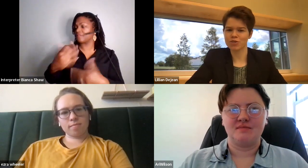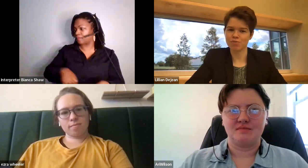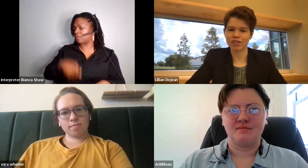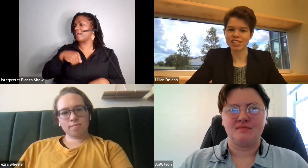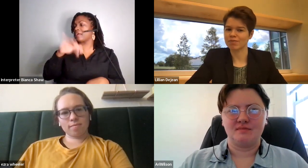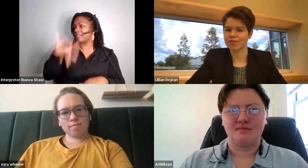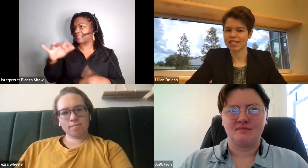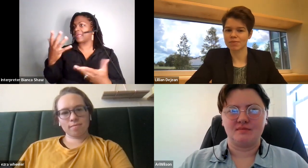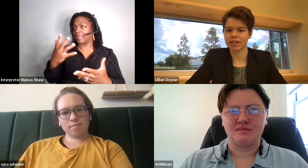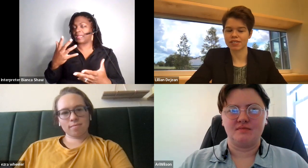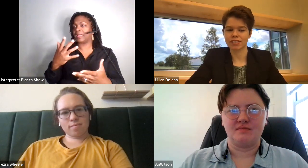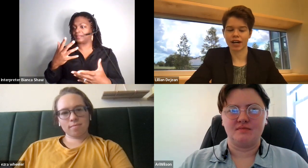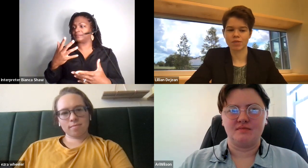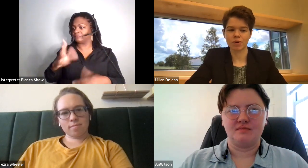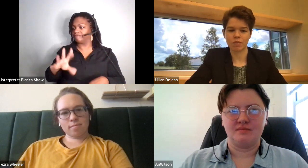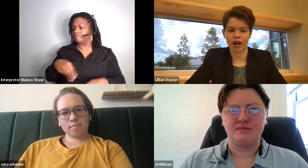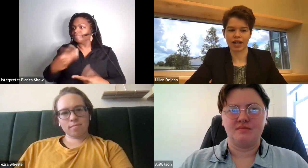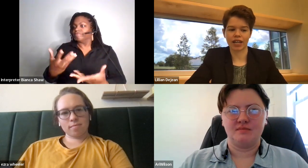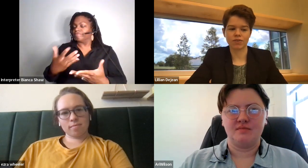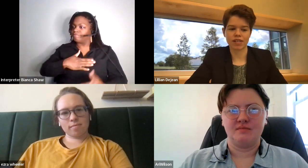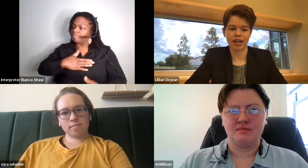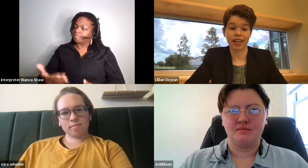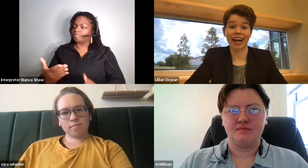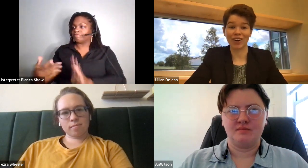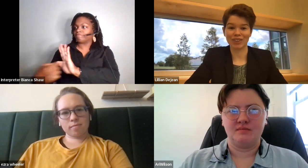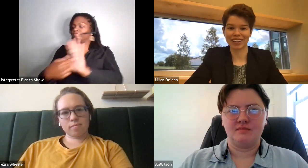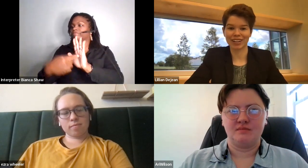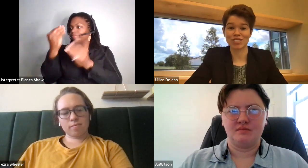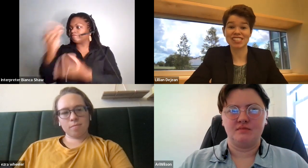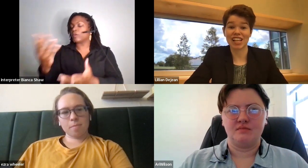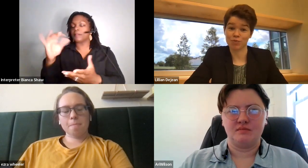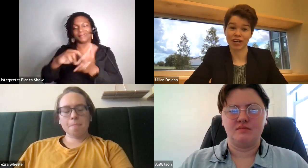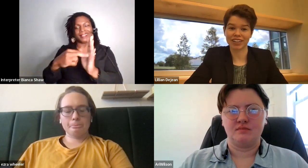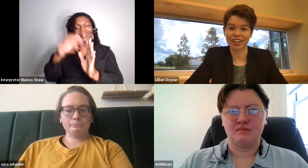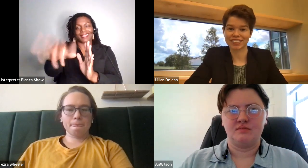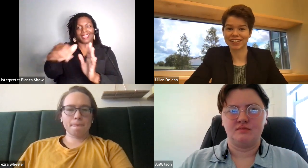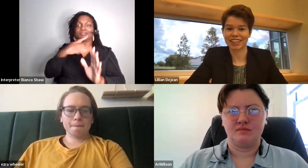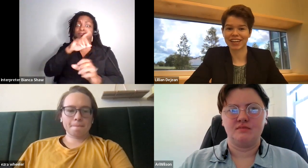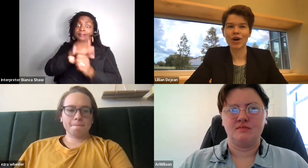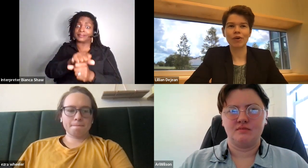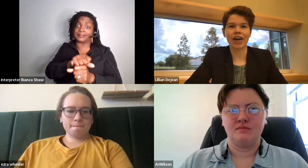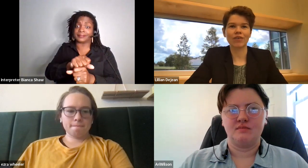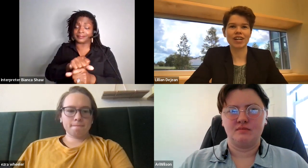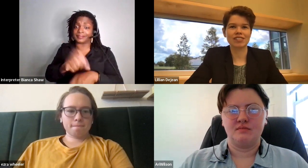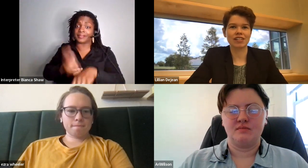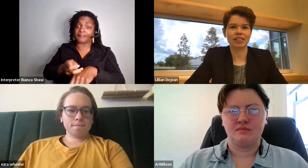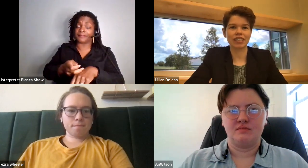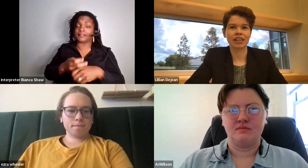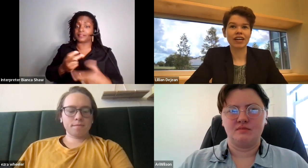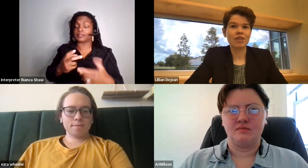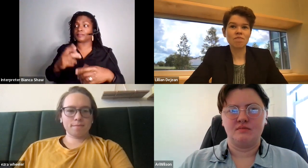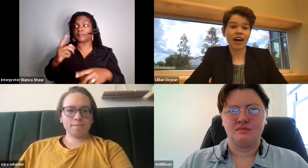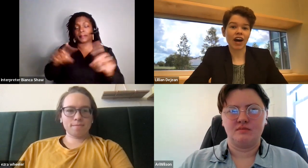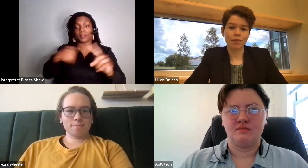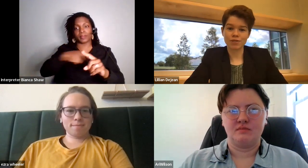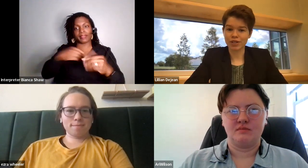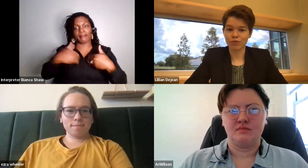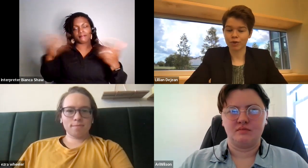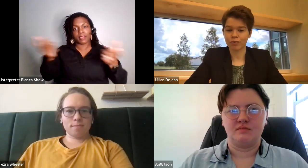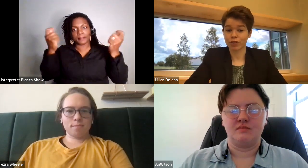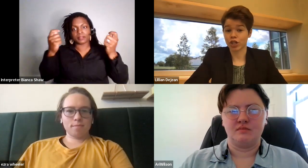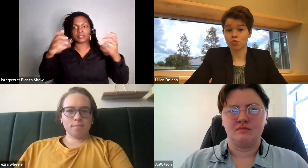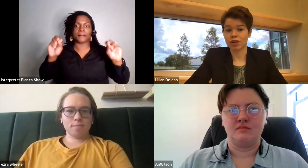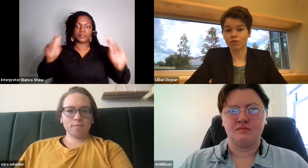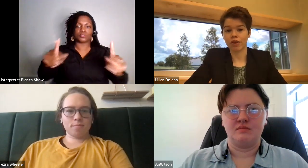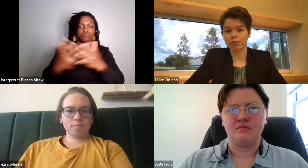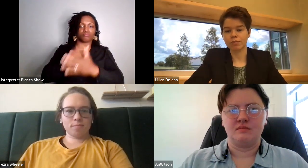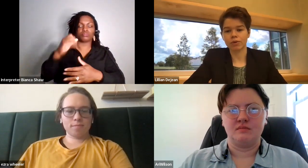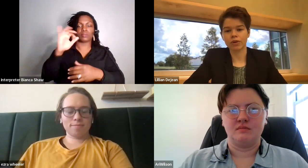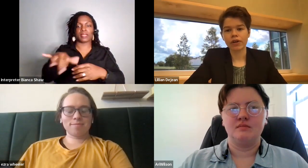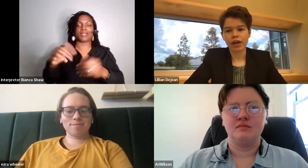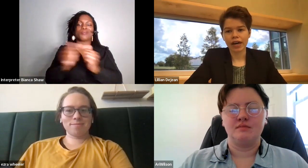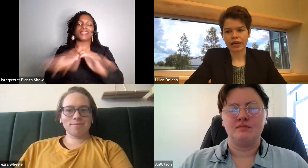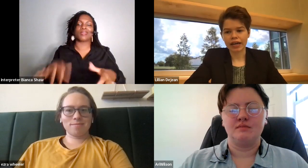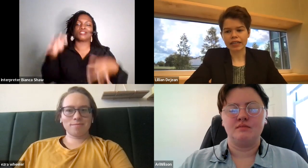Some experience at times. but pride gives that that outlet of just selling your identity without necessarily that opportunity from for judgment, from other people.